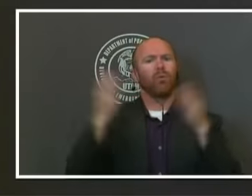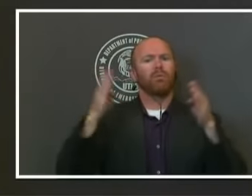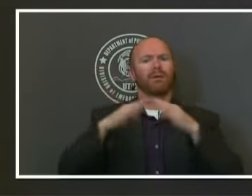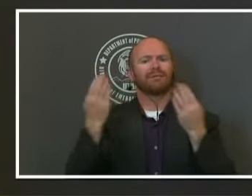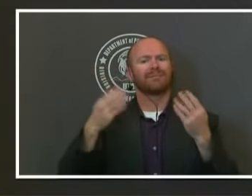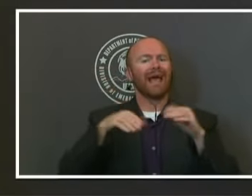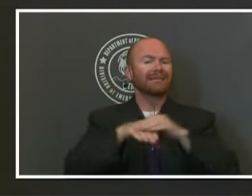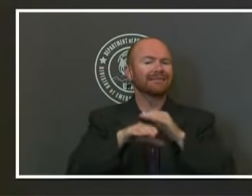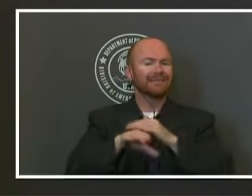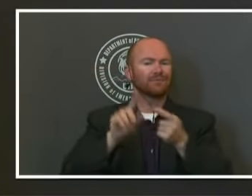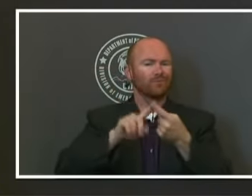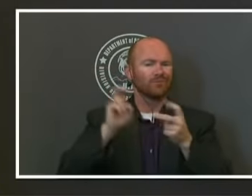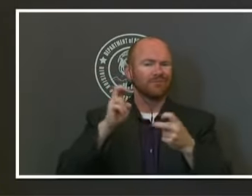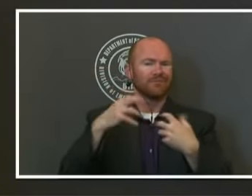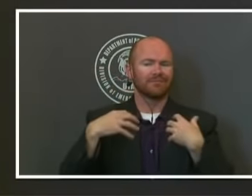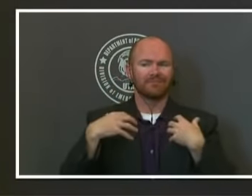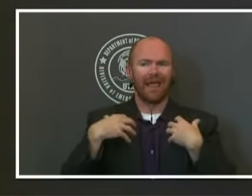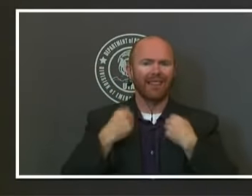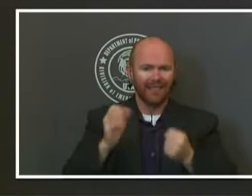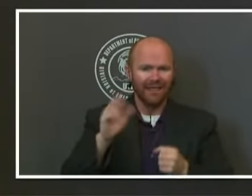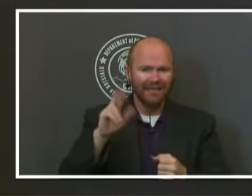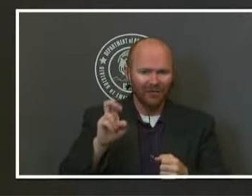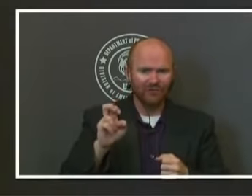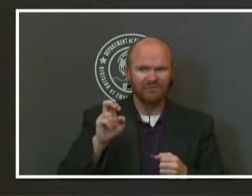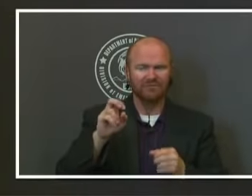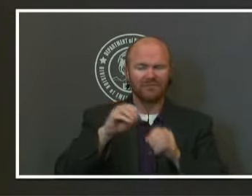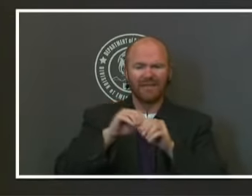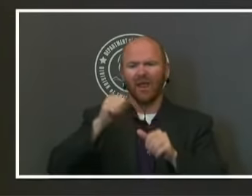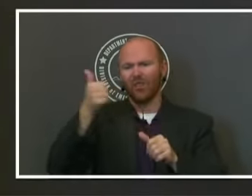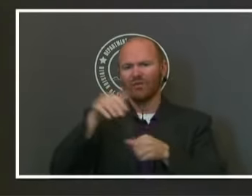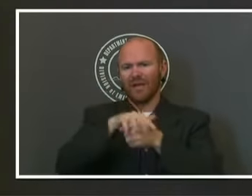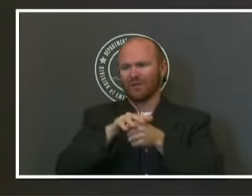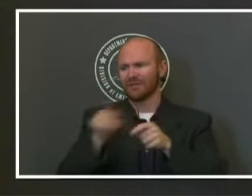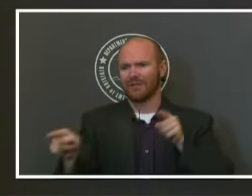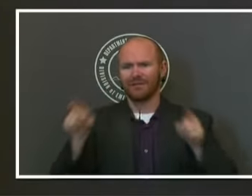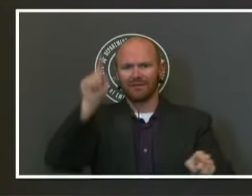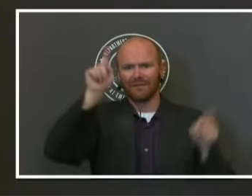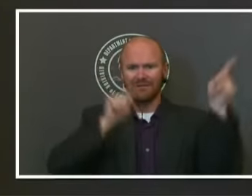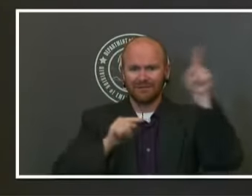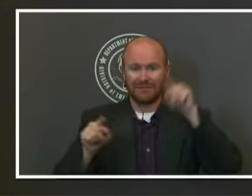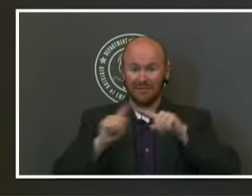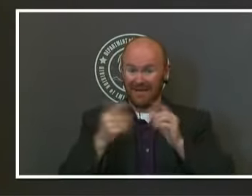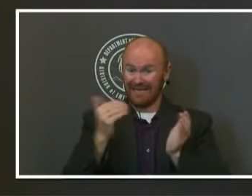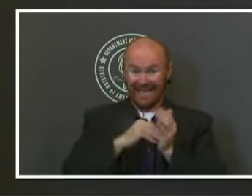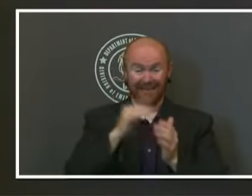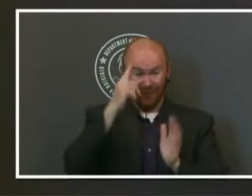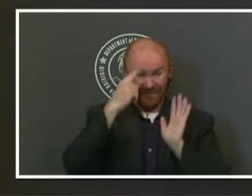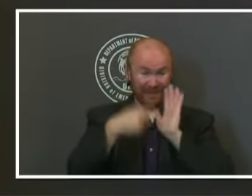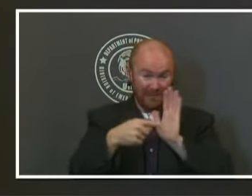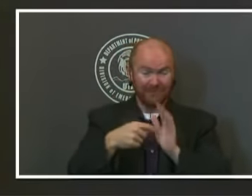hospital beds but once we get to that point